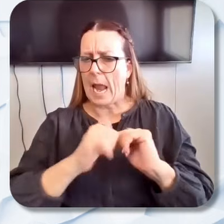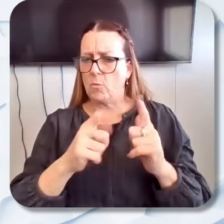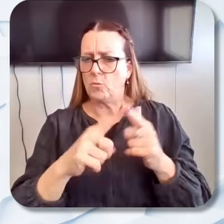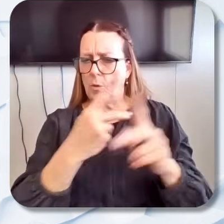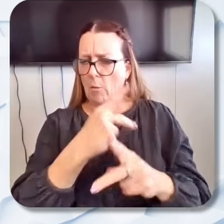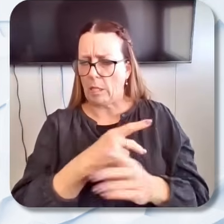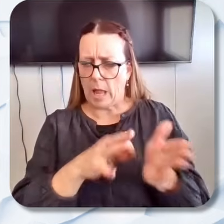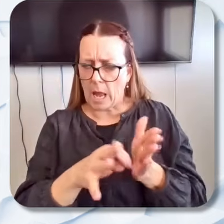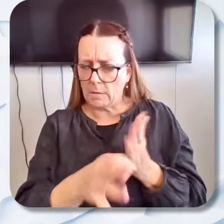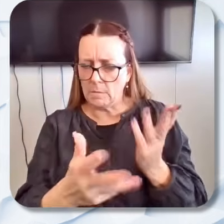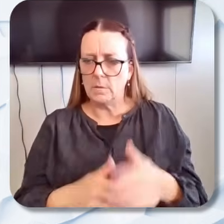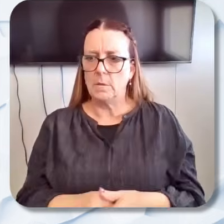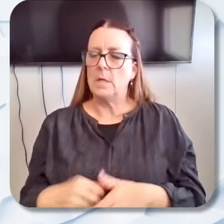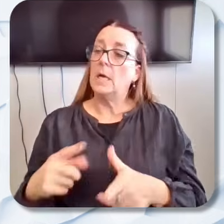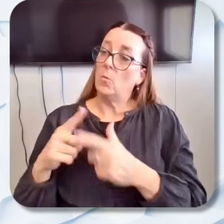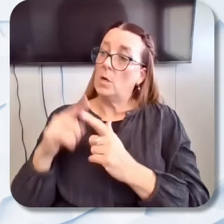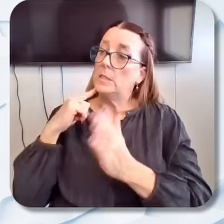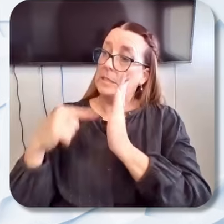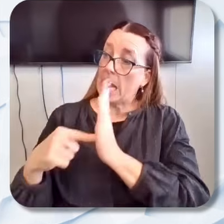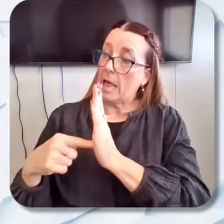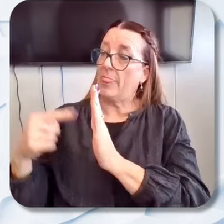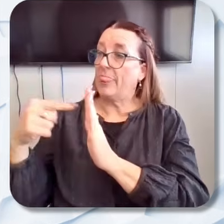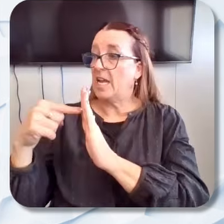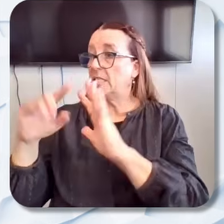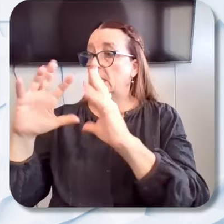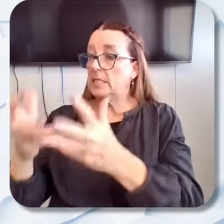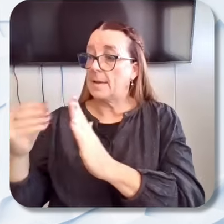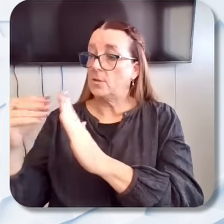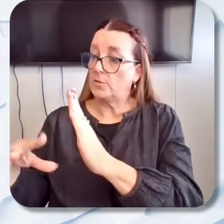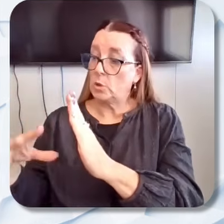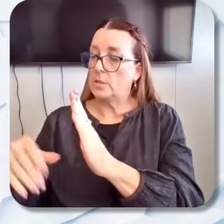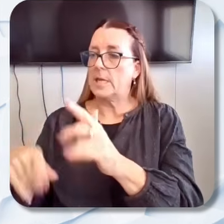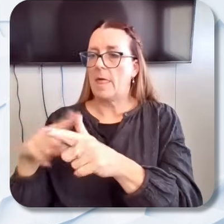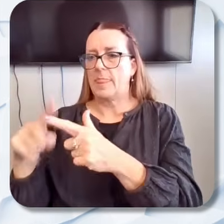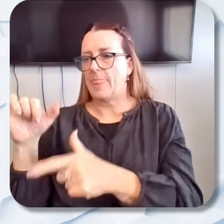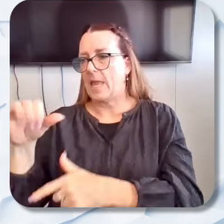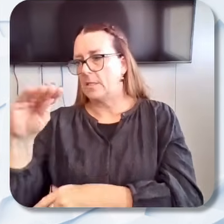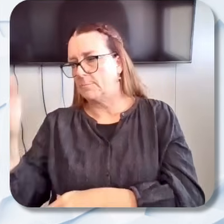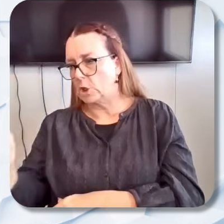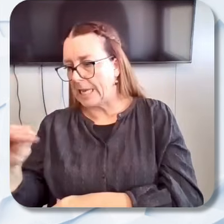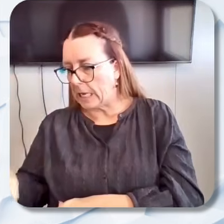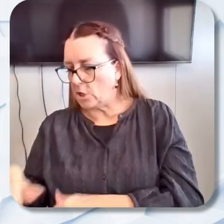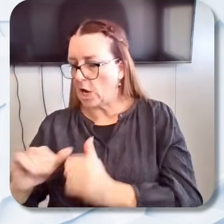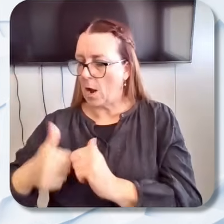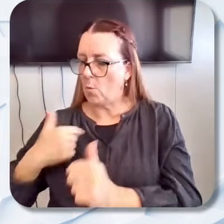And then you'll just say, oh, look! We got these, this set of students, and then this was the percentages, and this is how we got this number.